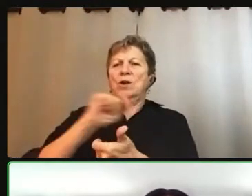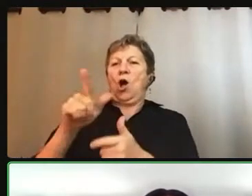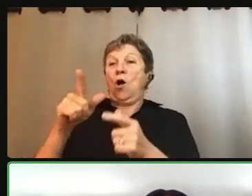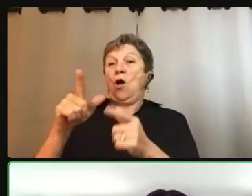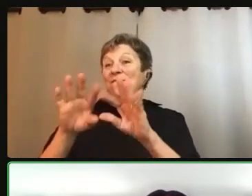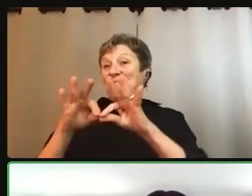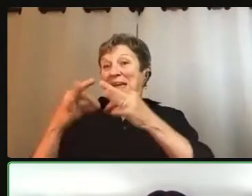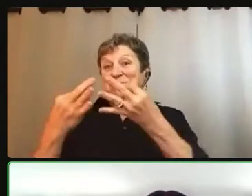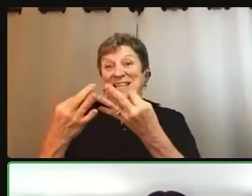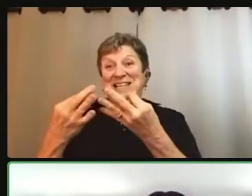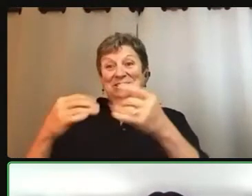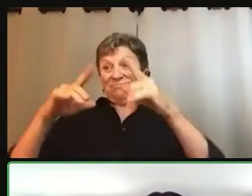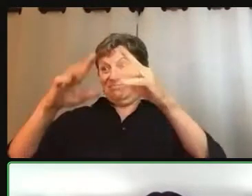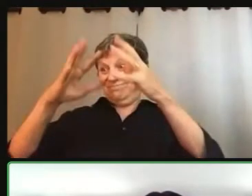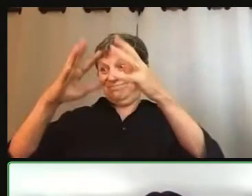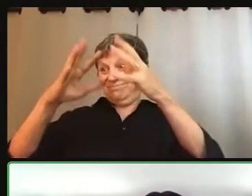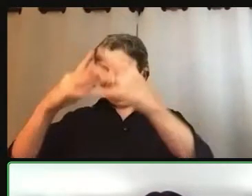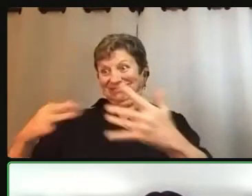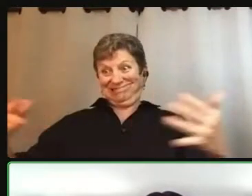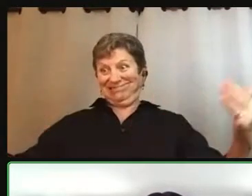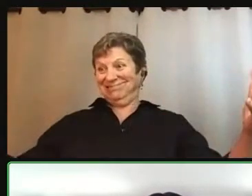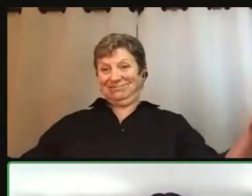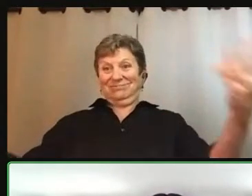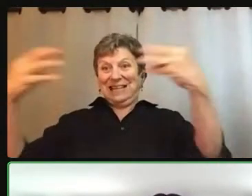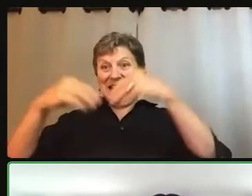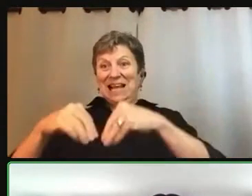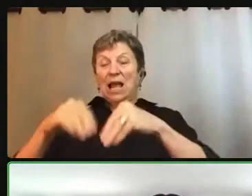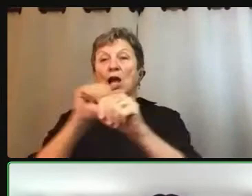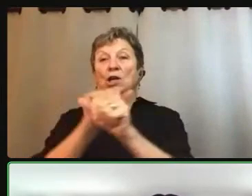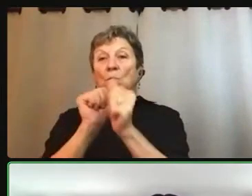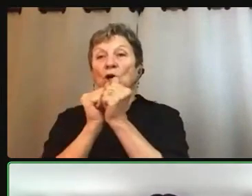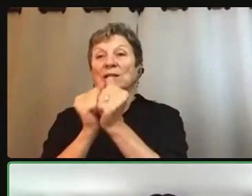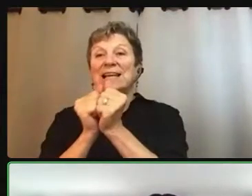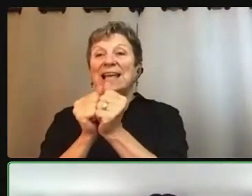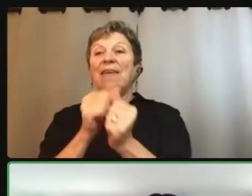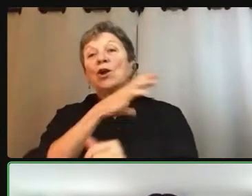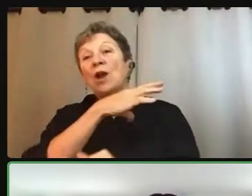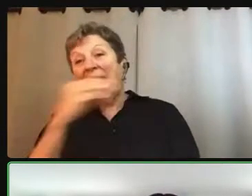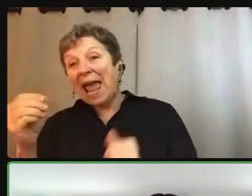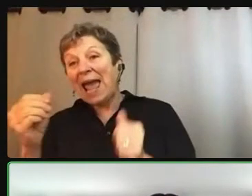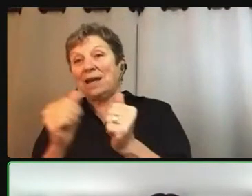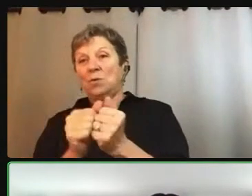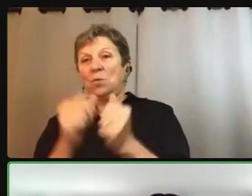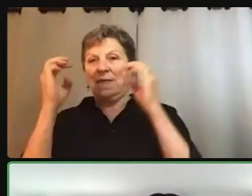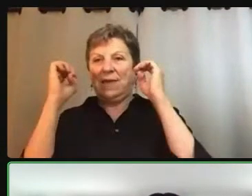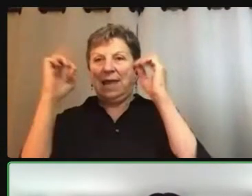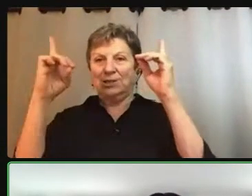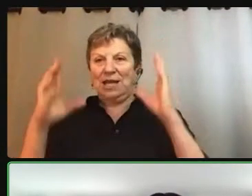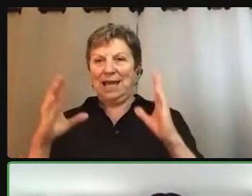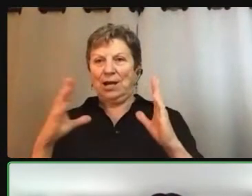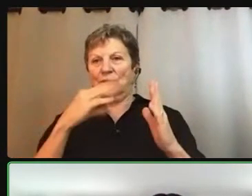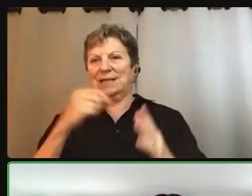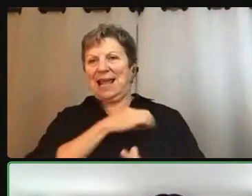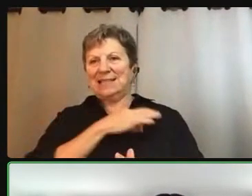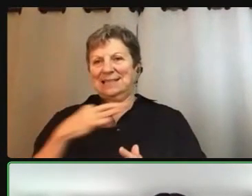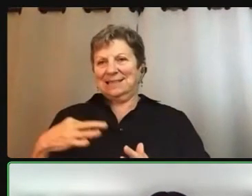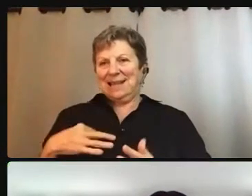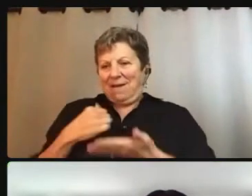AUTHENTICALLY ENGAGE OUR MILIES AND DIVERSE SECTIONS OF OUR COMMUNITY SO THAT OUR